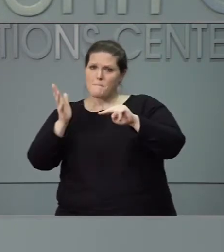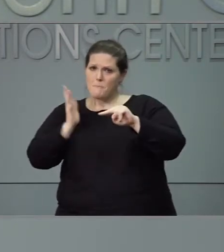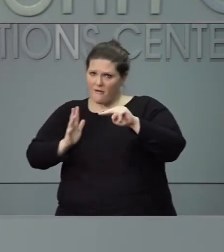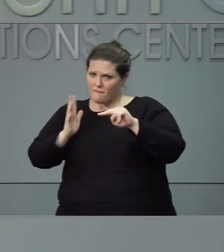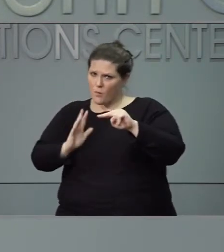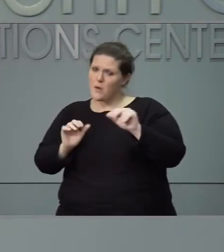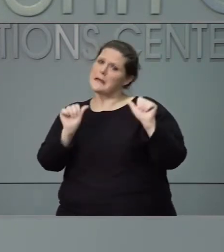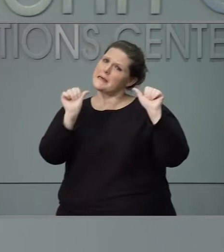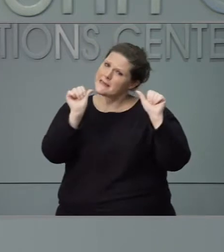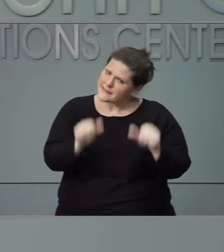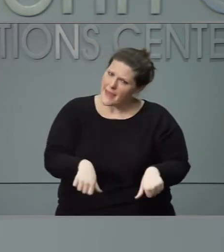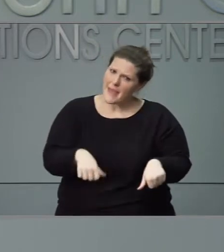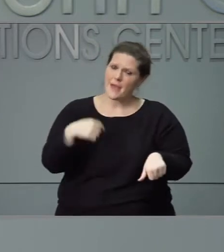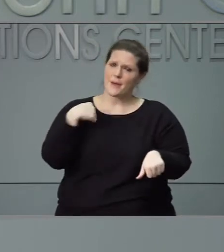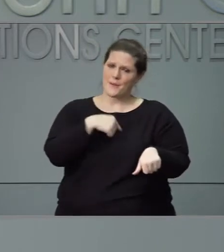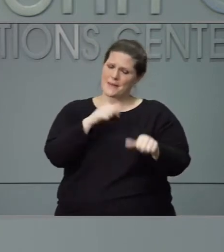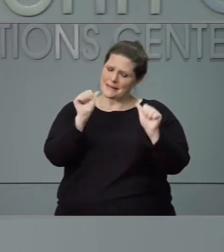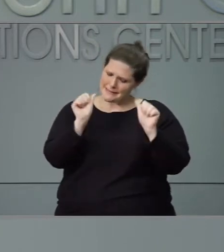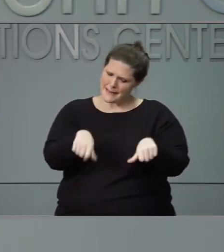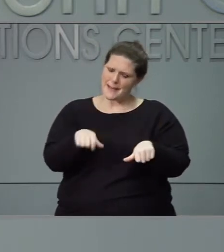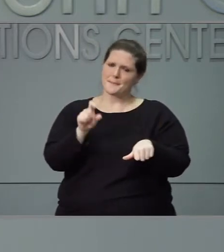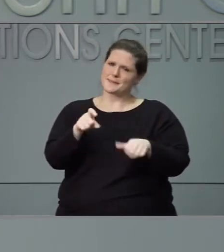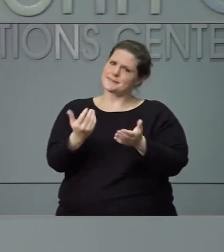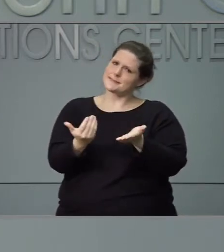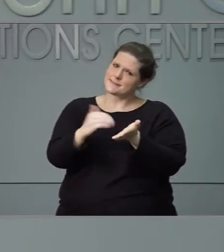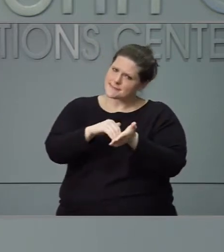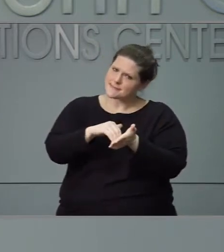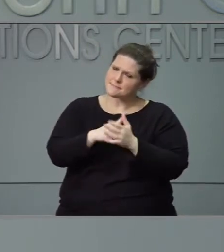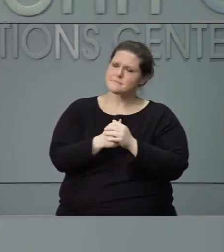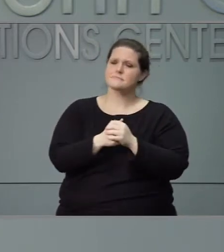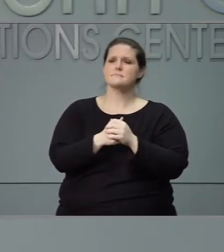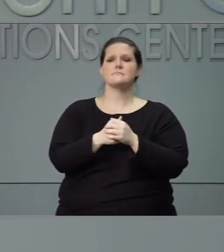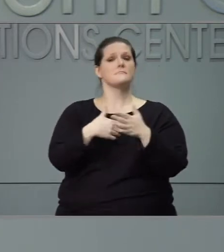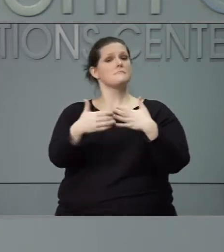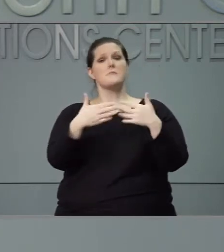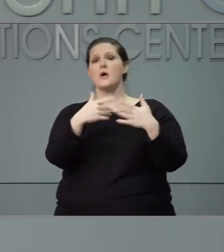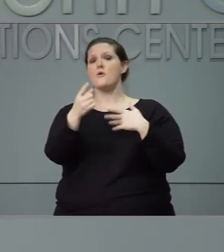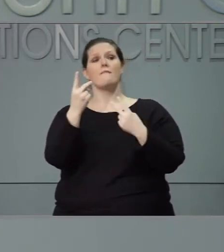Lt. Gov. Forest: TAMPOCO TENEMOS QUE DECIRLES QUE SUS TRABAJOS NO SON IMPORTANTES, QUE NO PUEDEN GANARSE LA VIDA POR ÍI